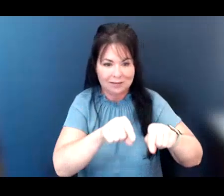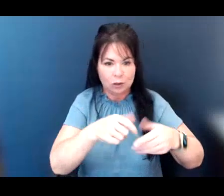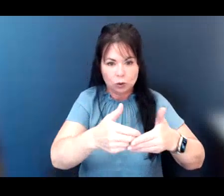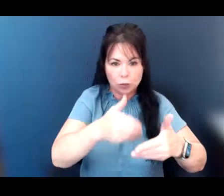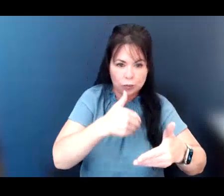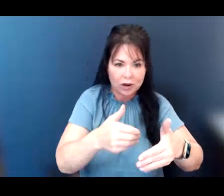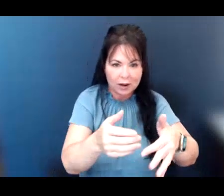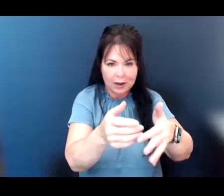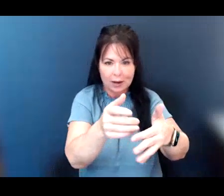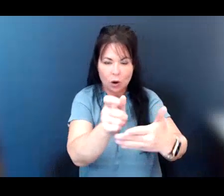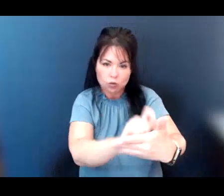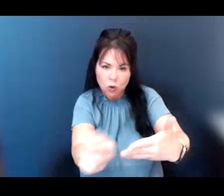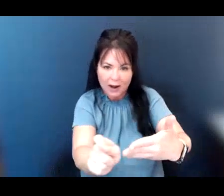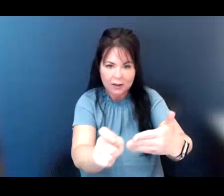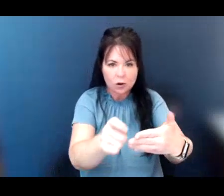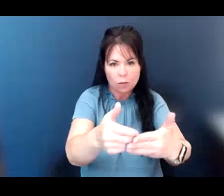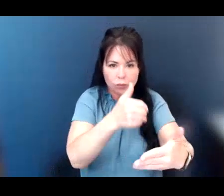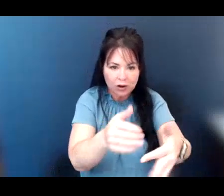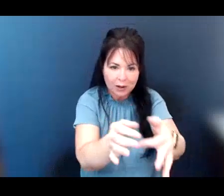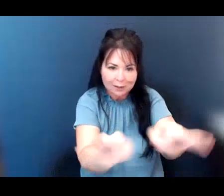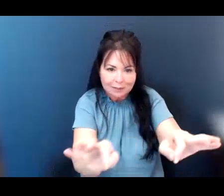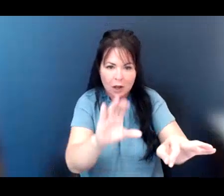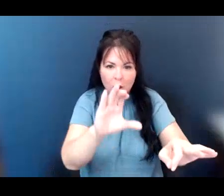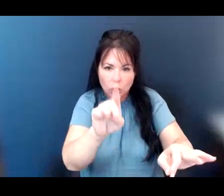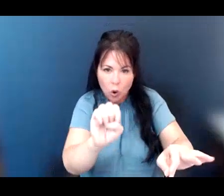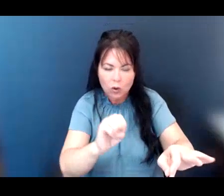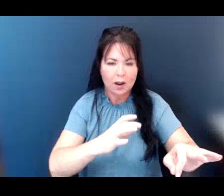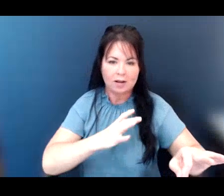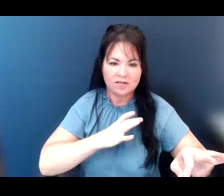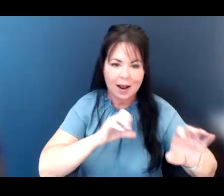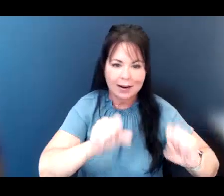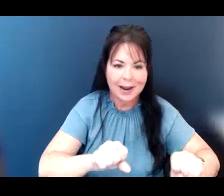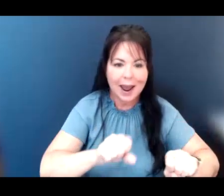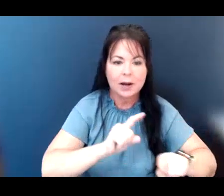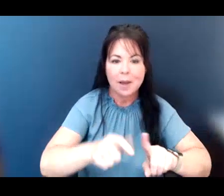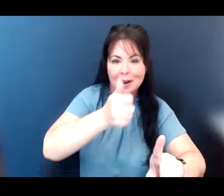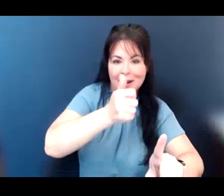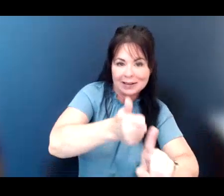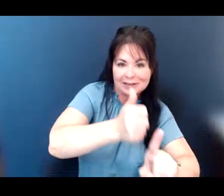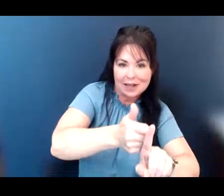that might be more of a challenge, especially as we move into new realms and content in virtual reality, where everything